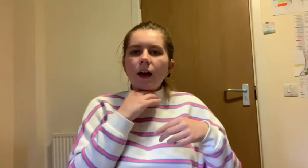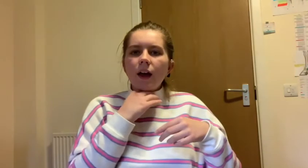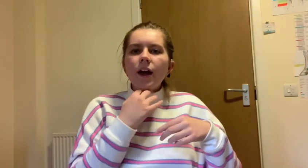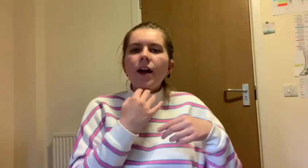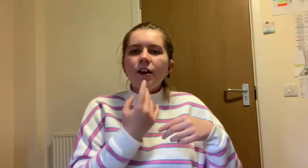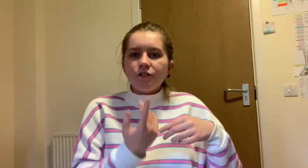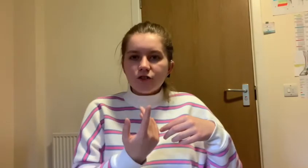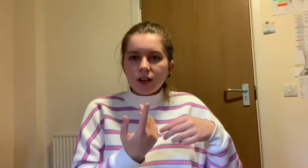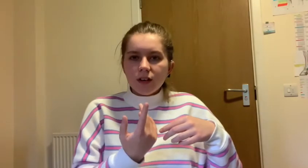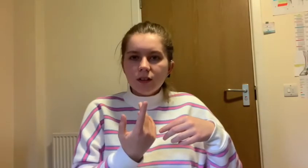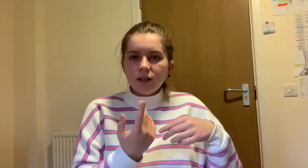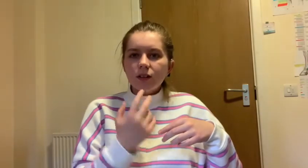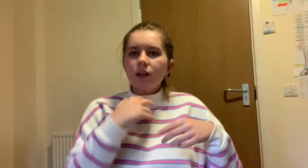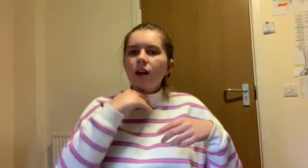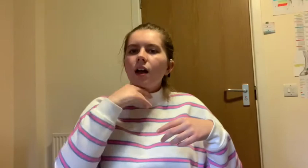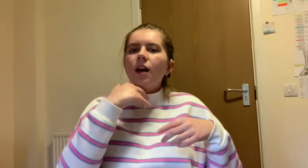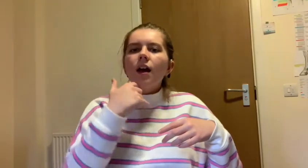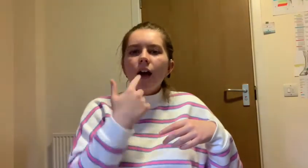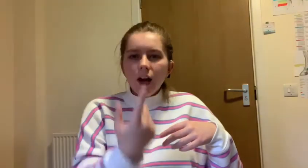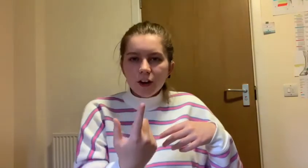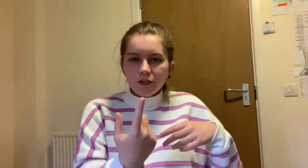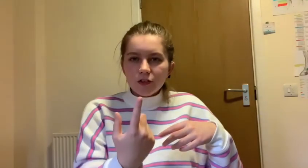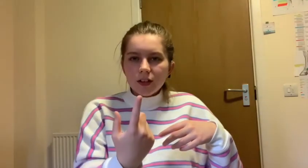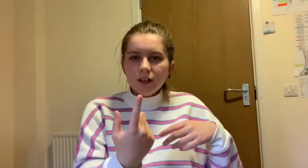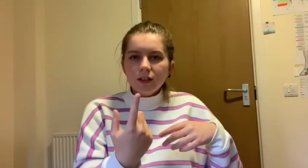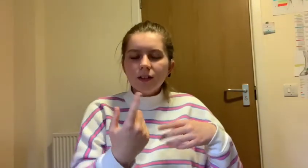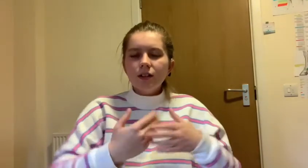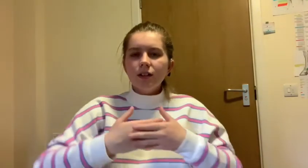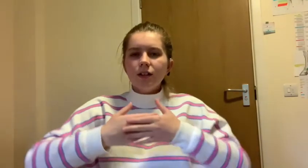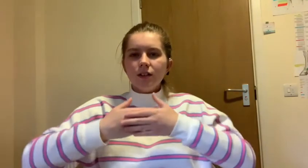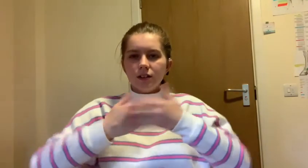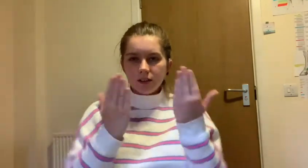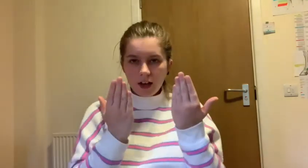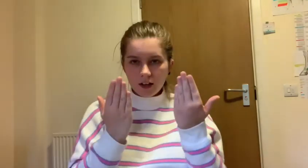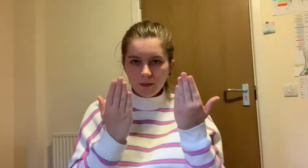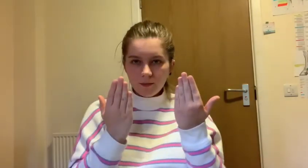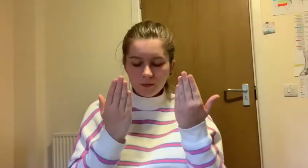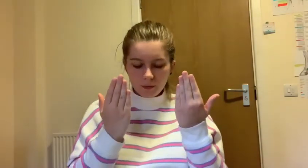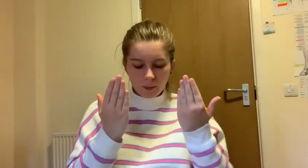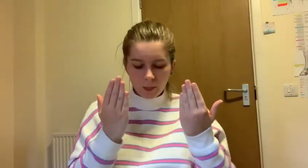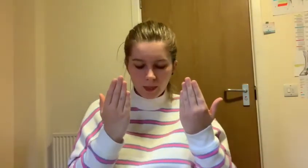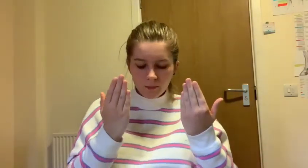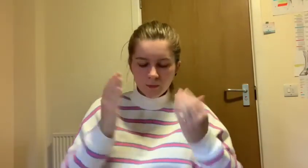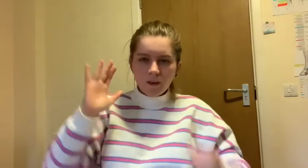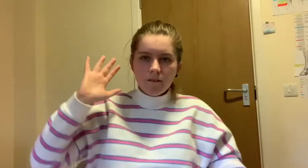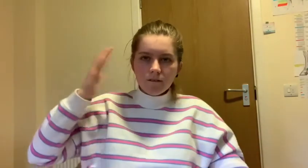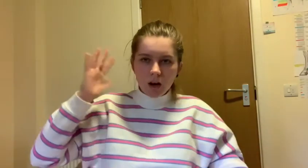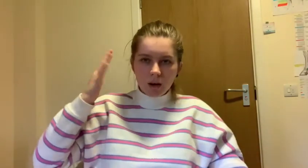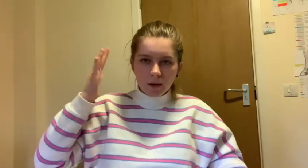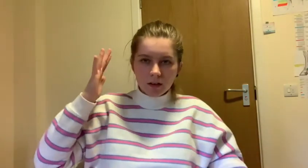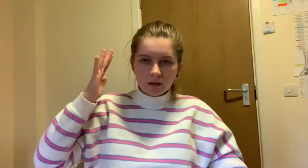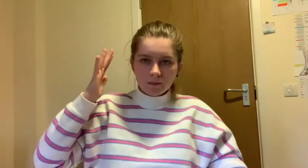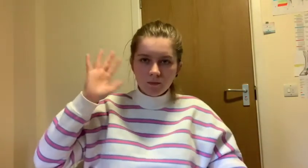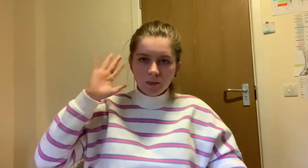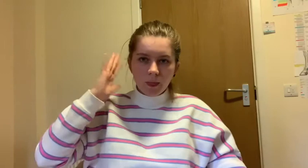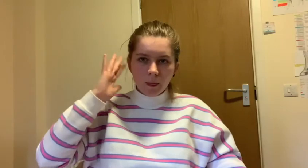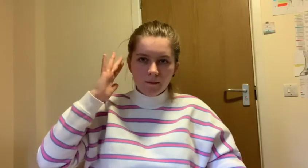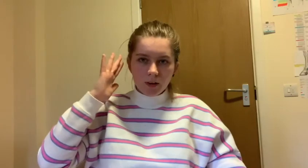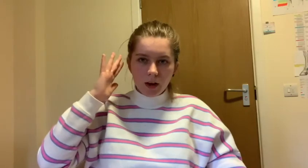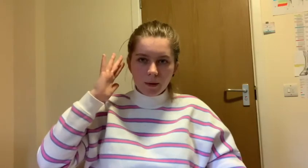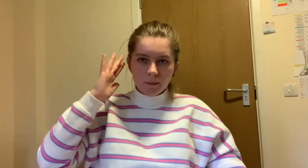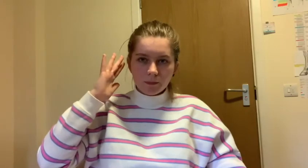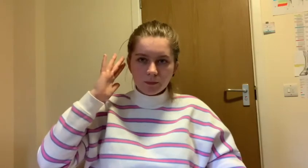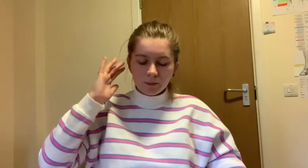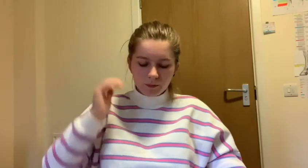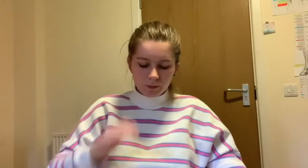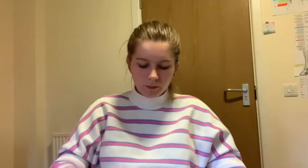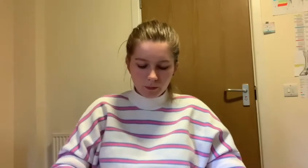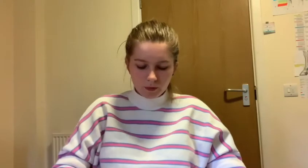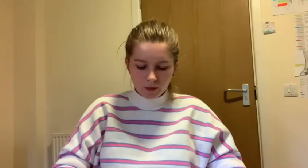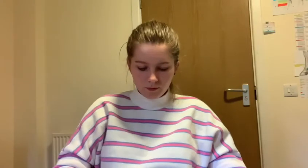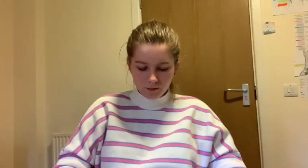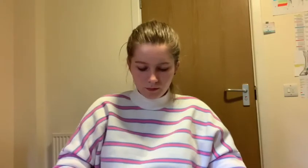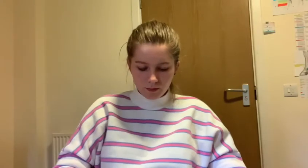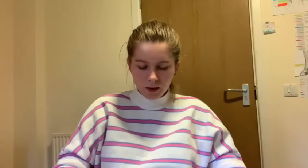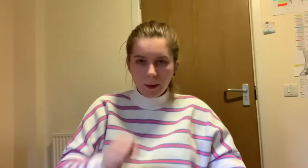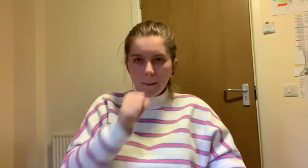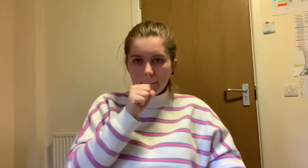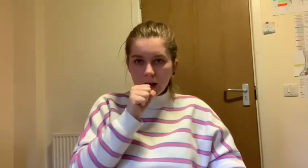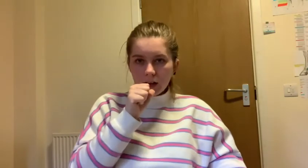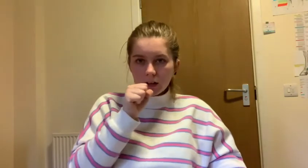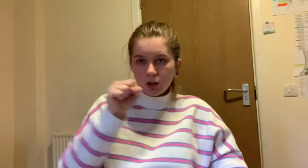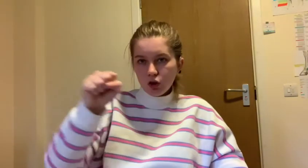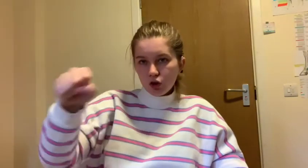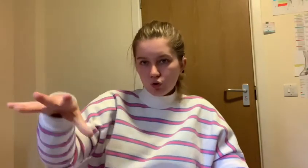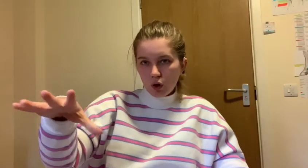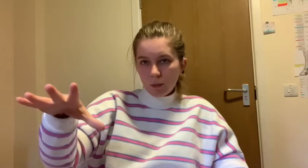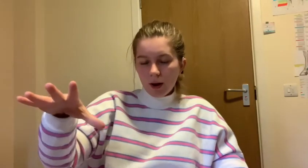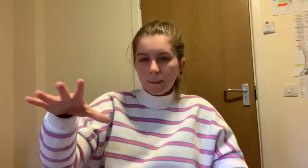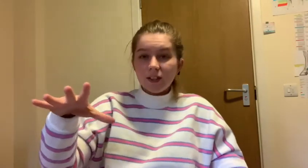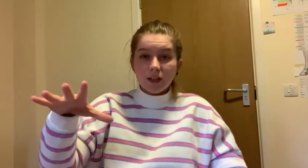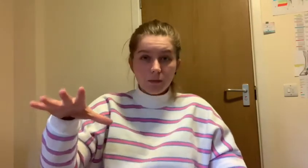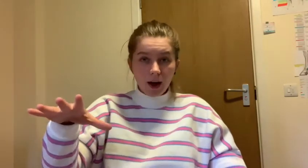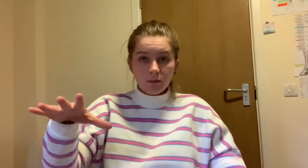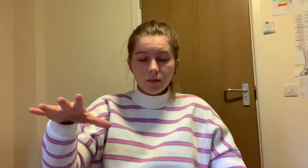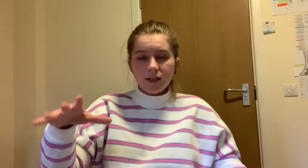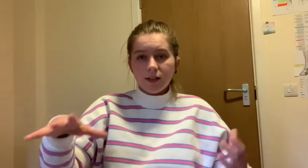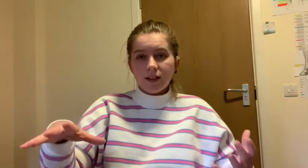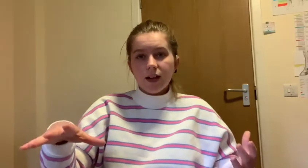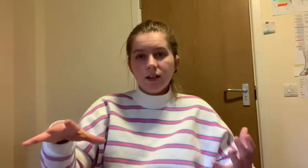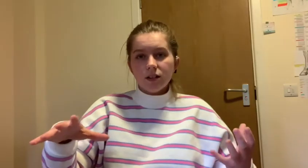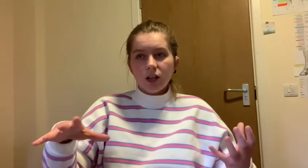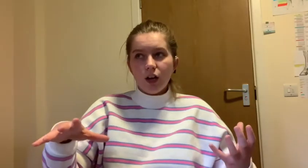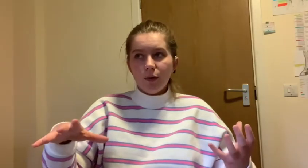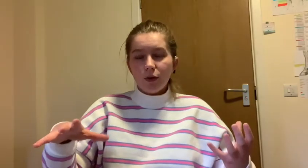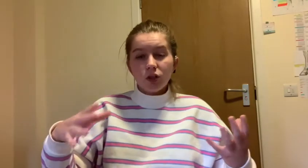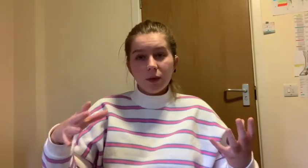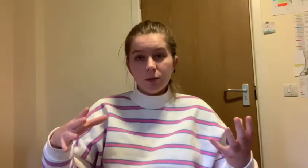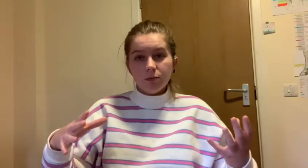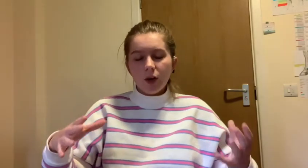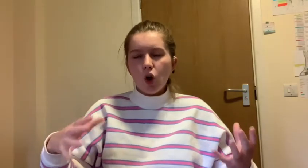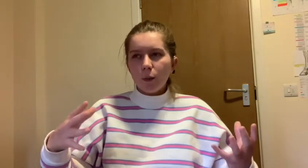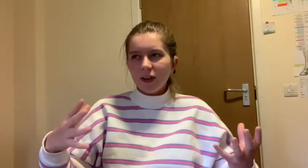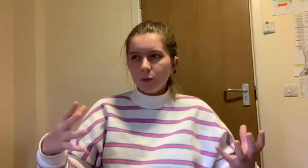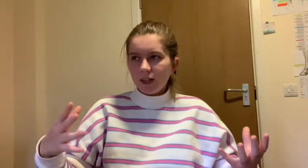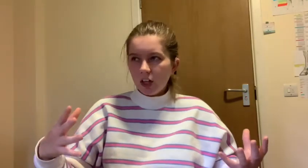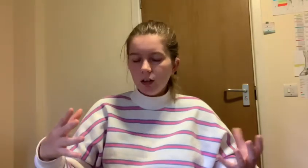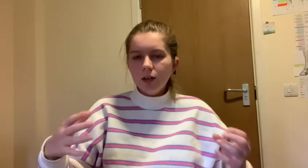"every" x2 "day" "vibing"x2 "mic drop" because its bang, so again because it's an onomatopoeia